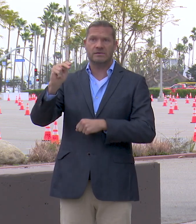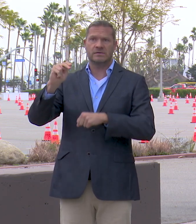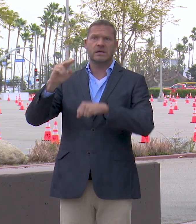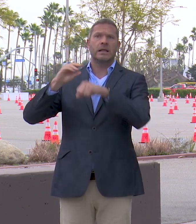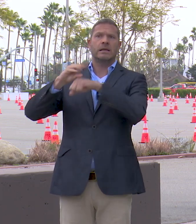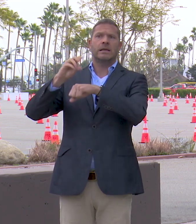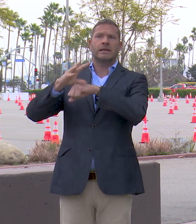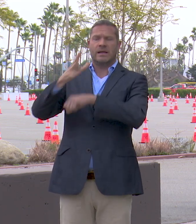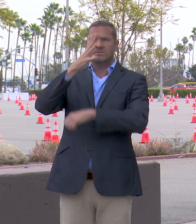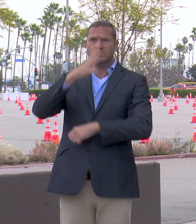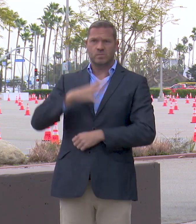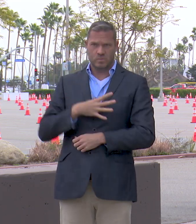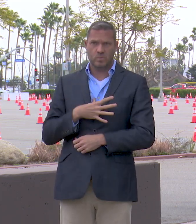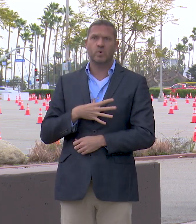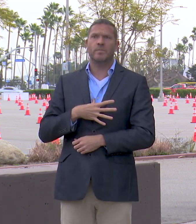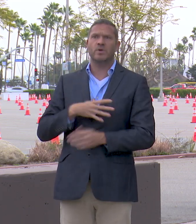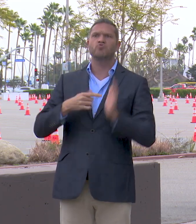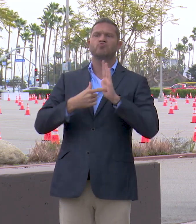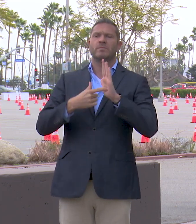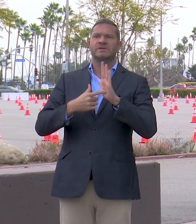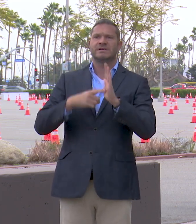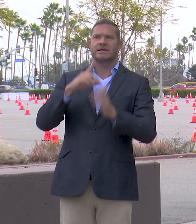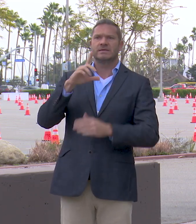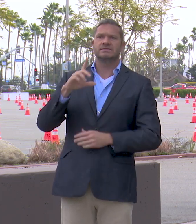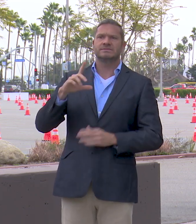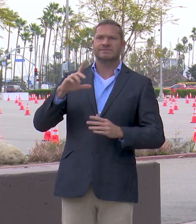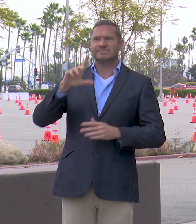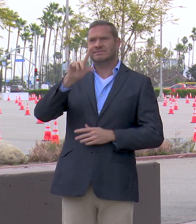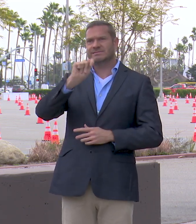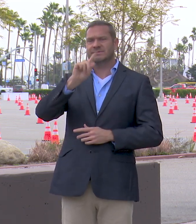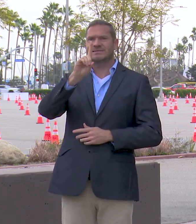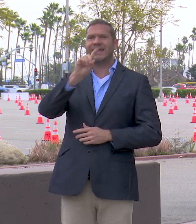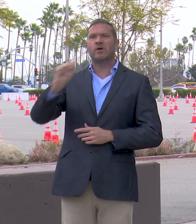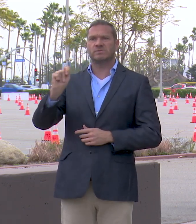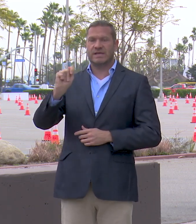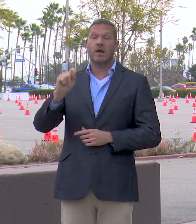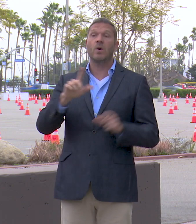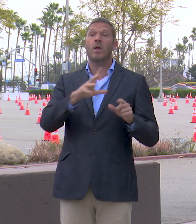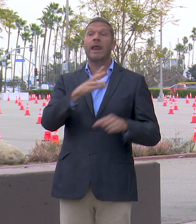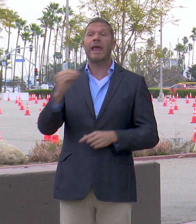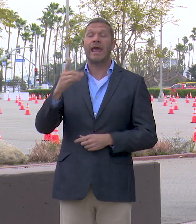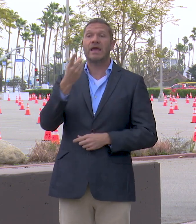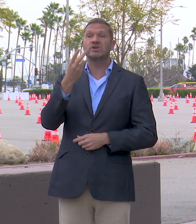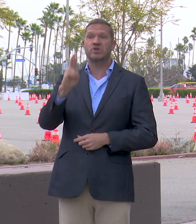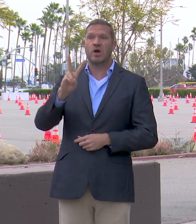the downtown and Dr. Davis who is going to also make some extended remarks and help any